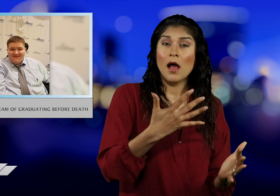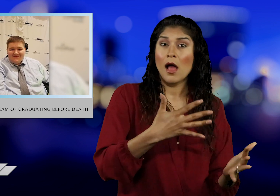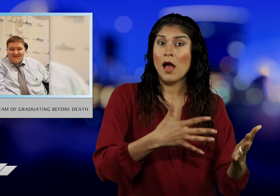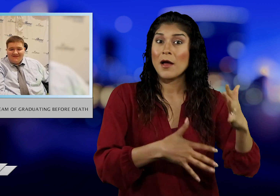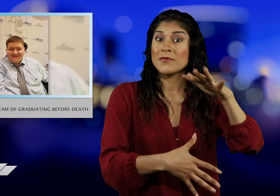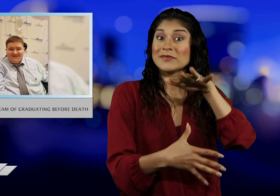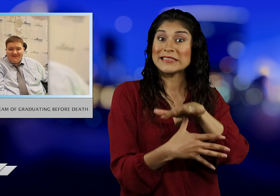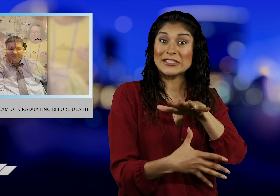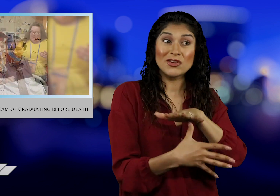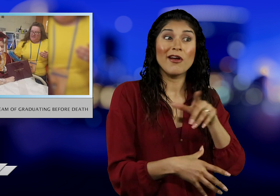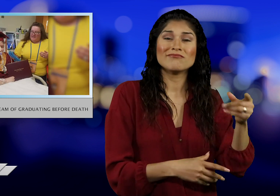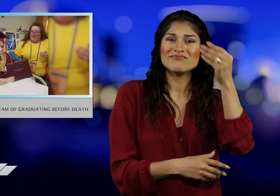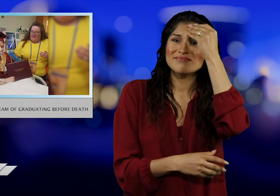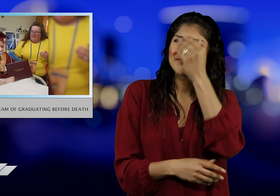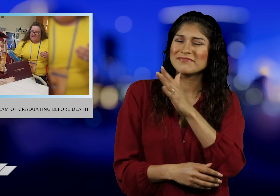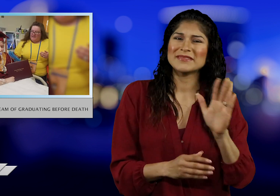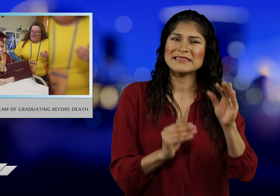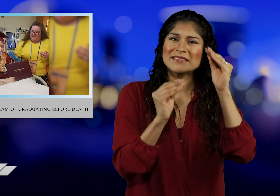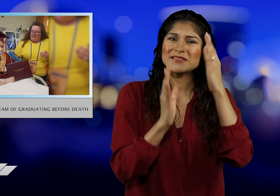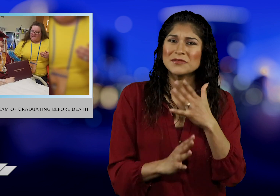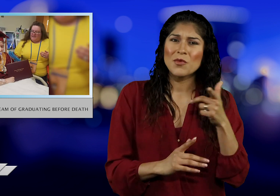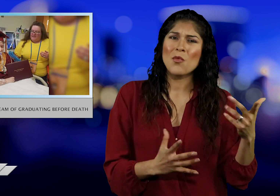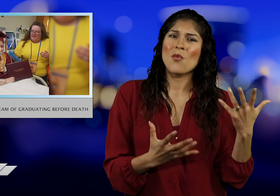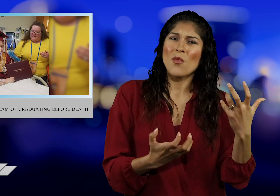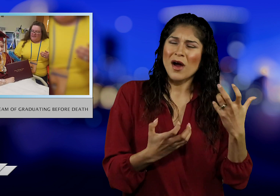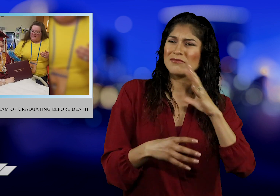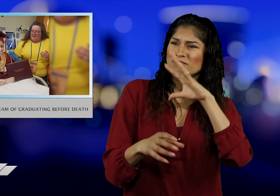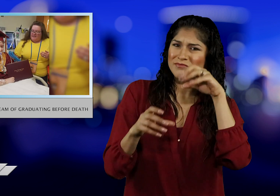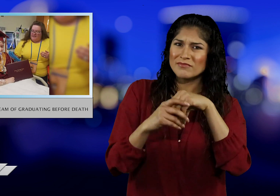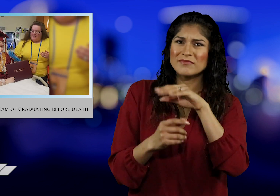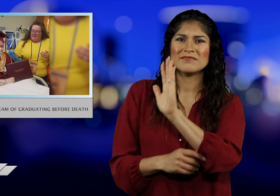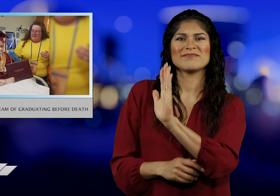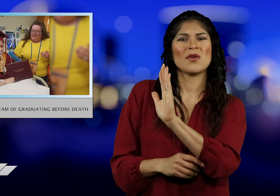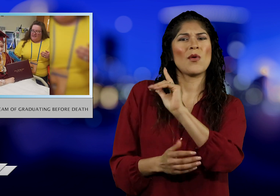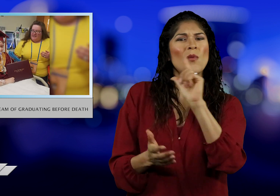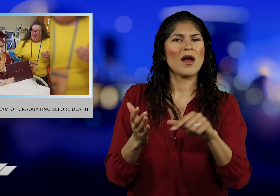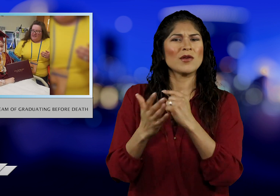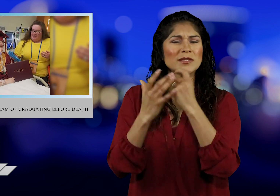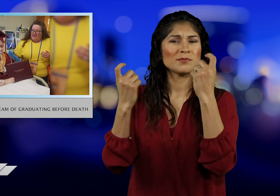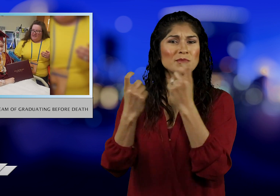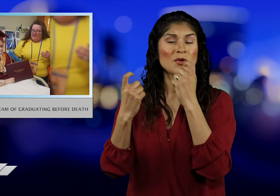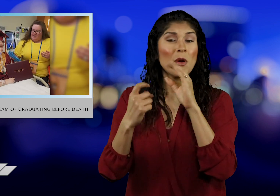But for his senior year he told his teacher he wanted to be part of the graduation ceremony.